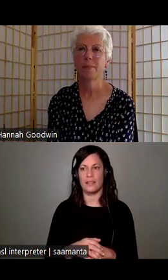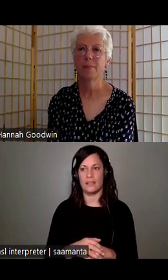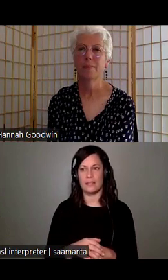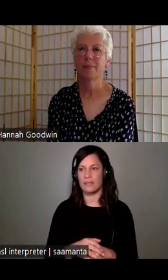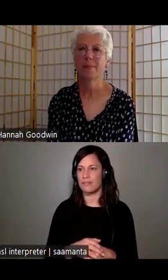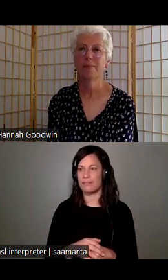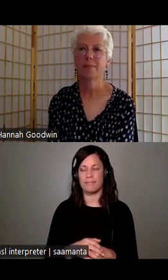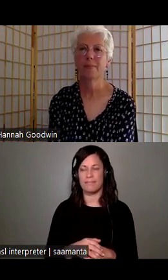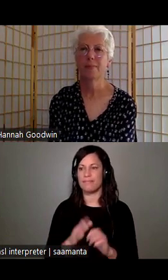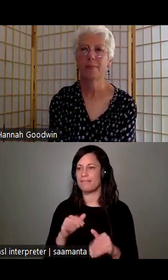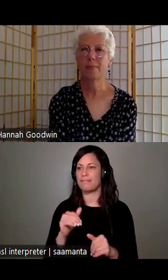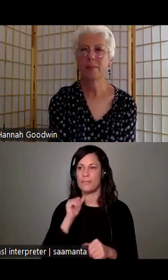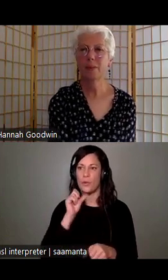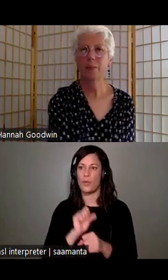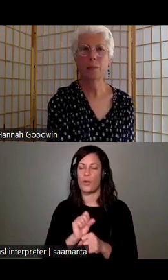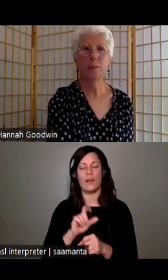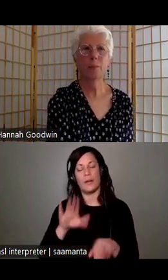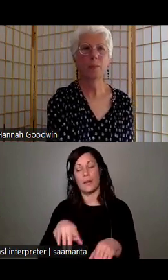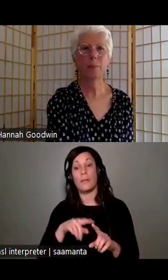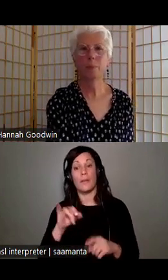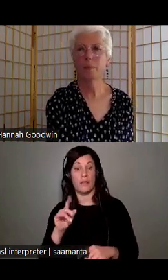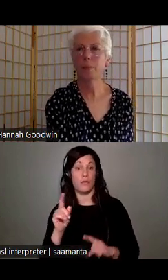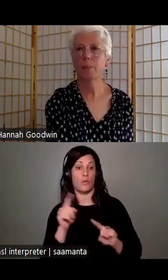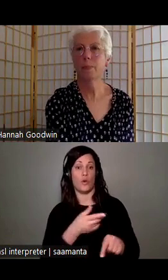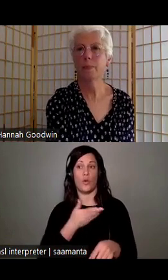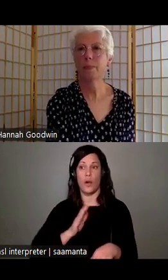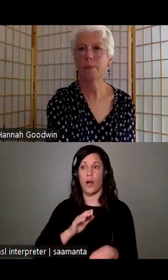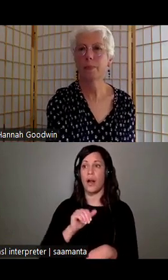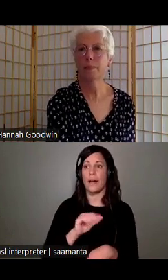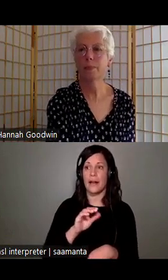Oh, it's not working. I'm so sorry. If you go to the accesslead.org website